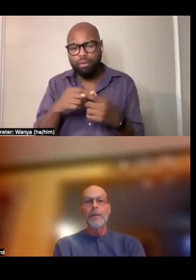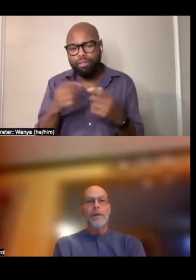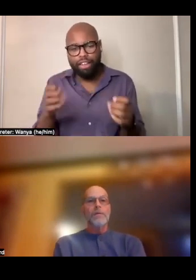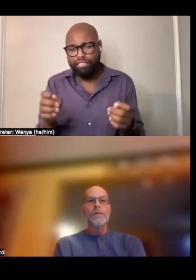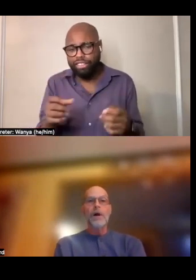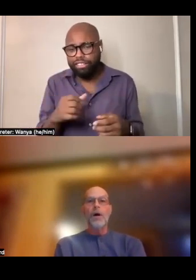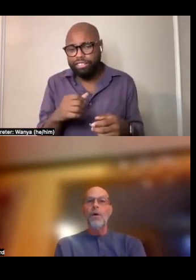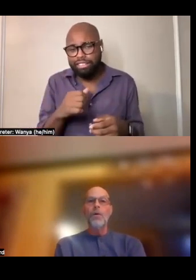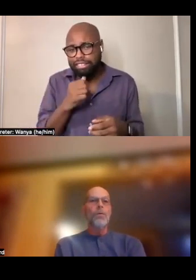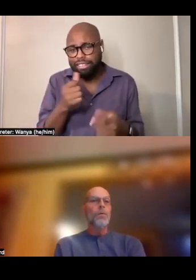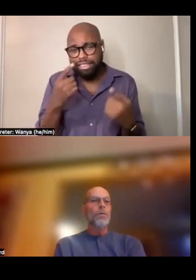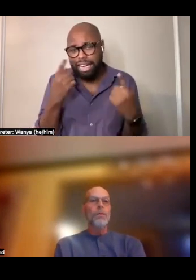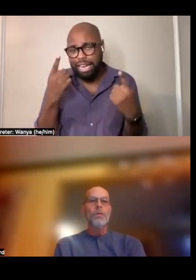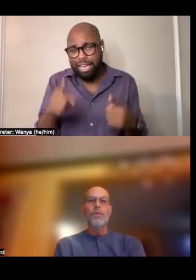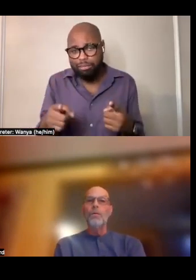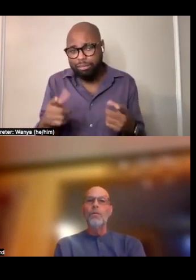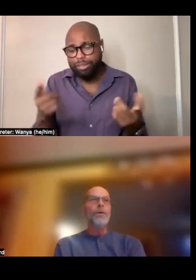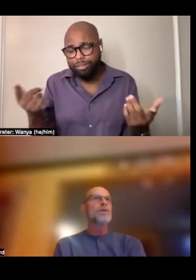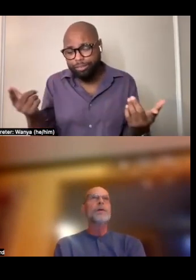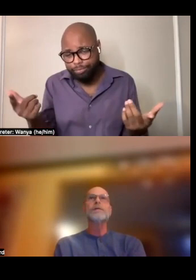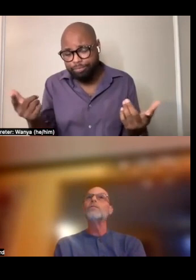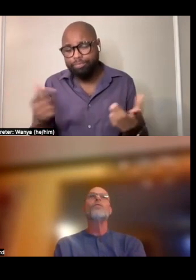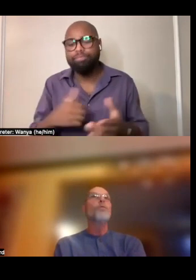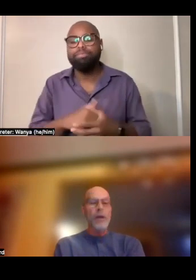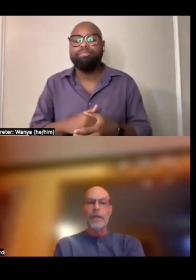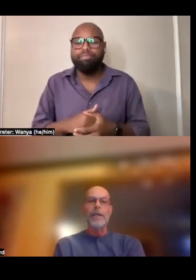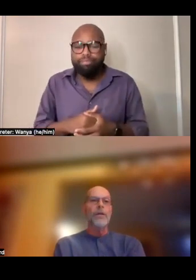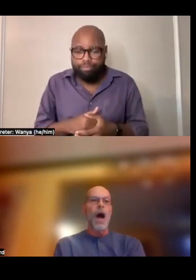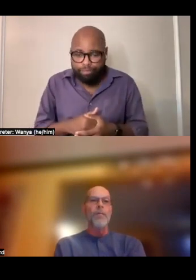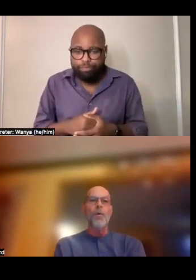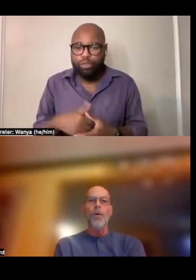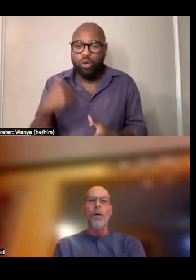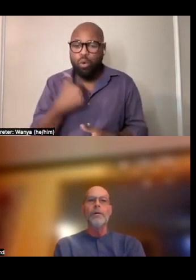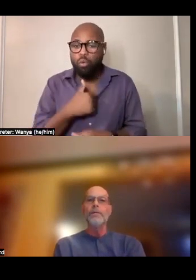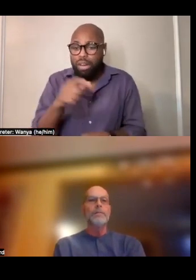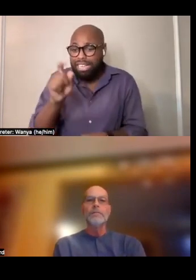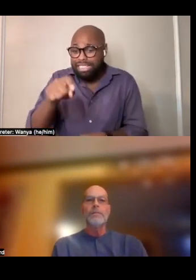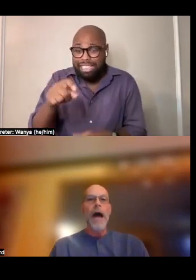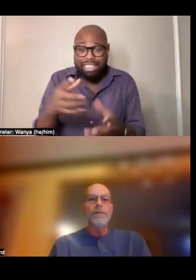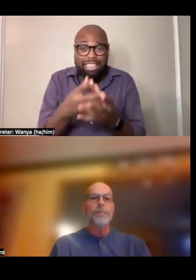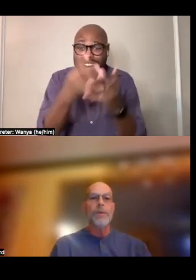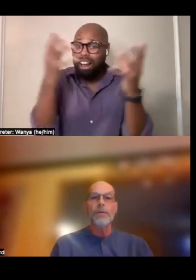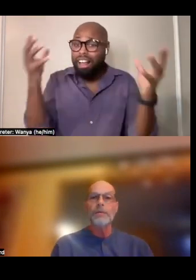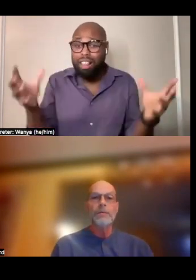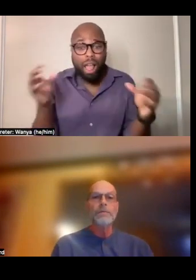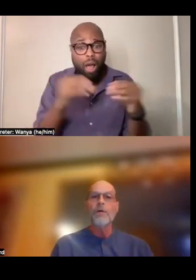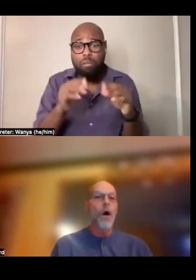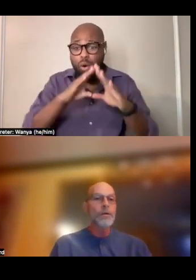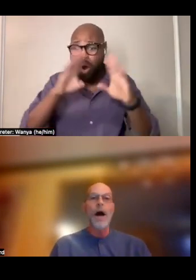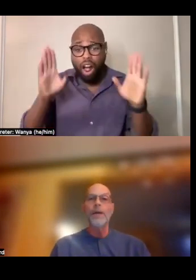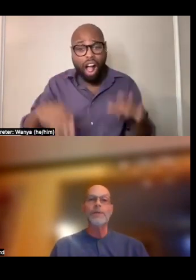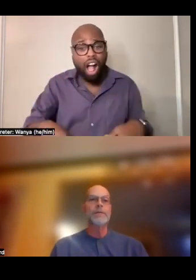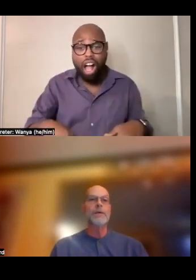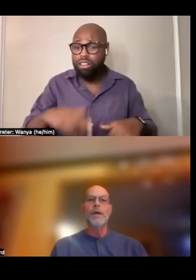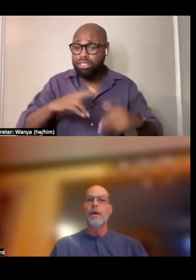So we just really need a lot more housing bills of all types.